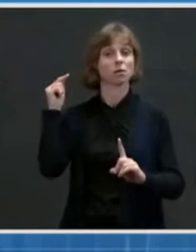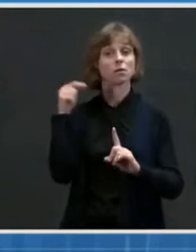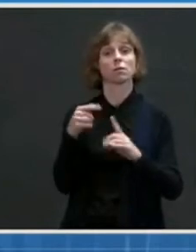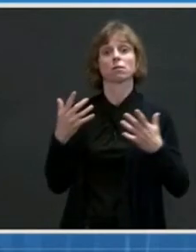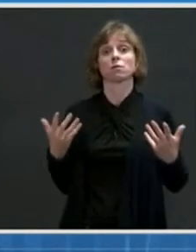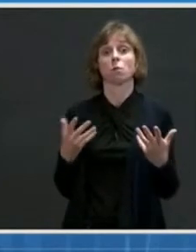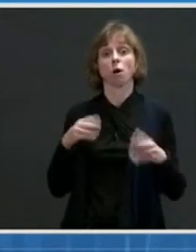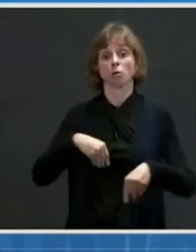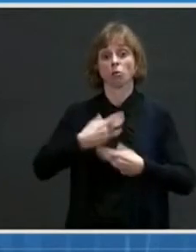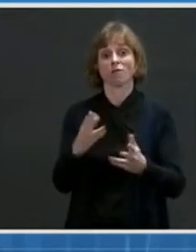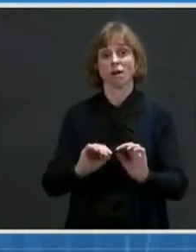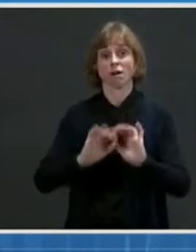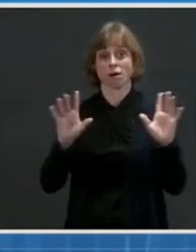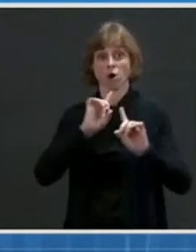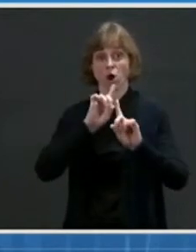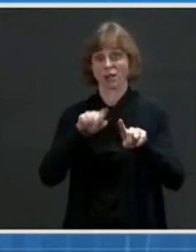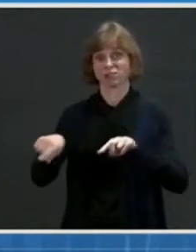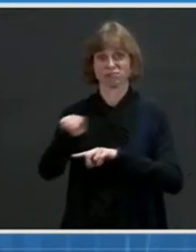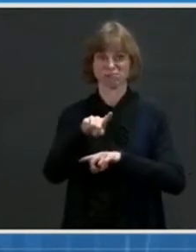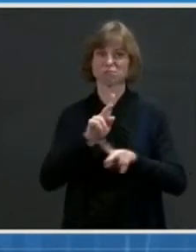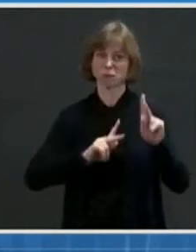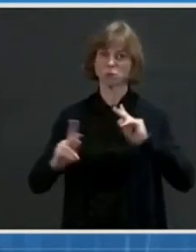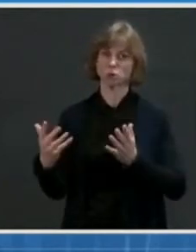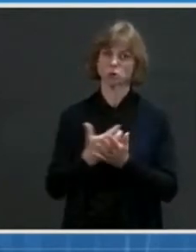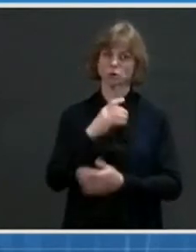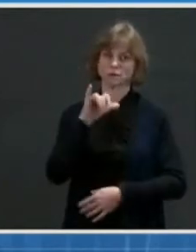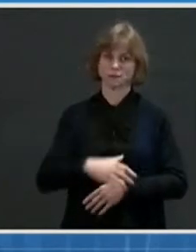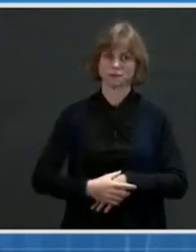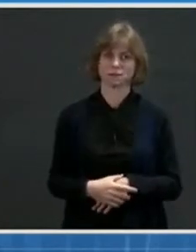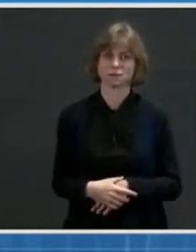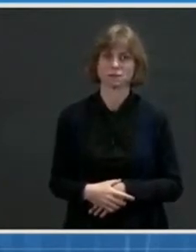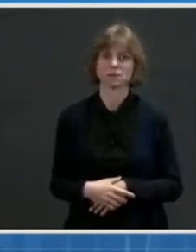MESSENGERS, AND ENSURES WE CAN PROVIDE CLEAR ANSWERS THAT THE